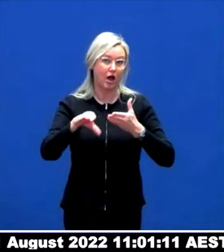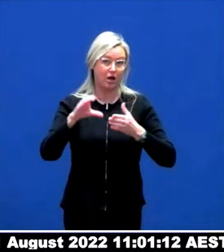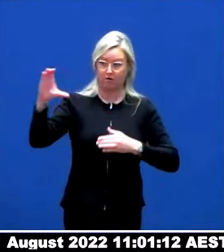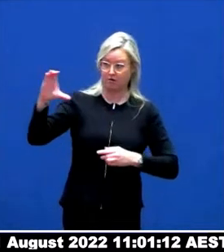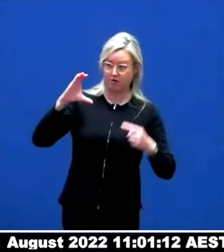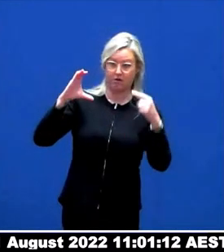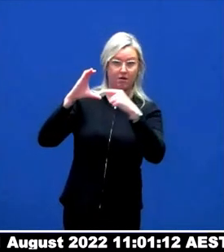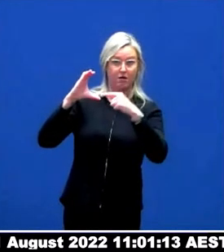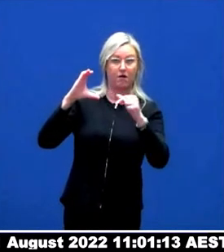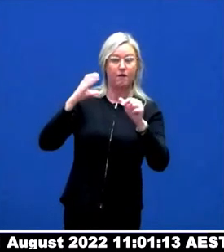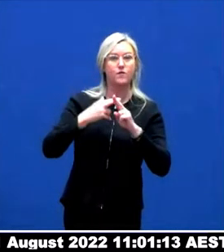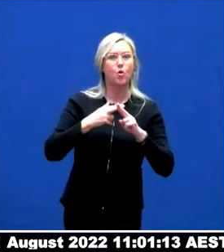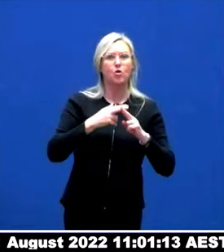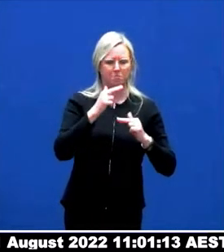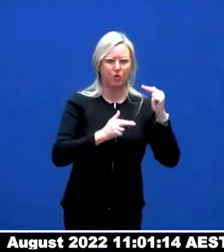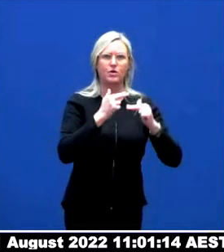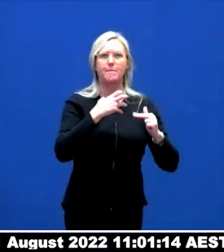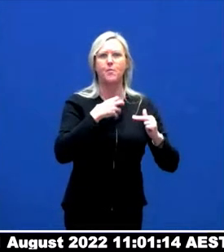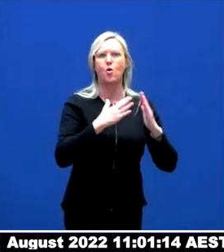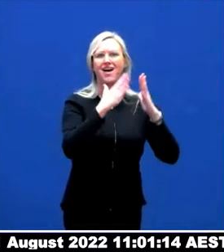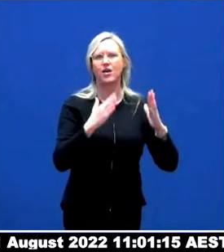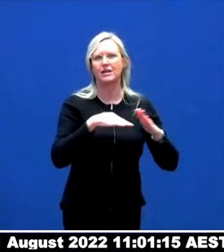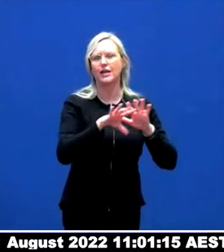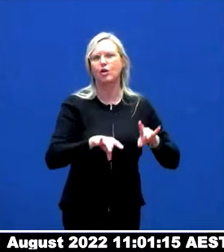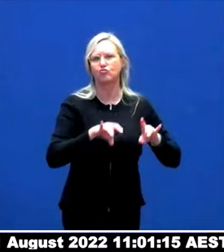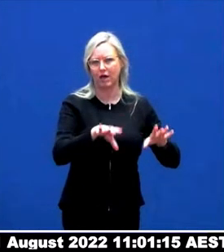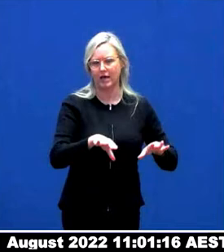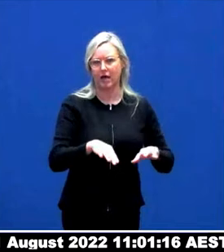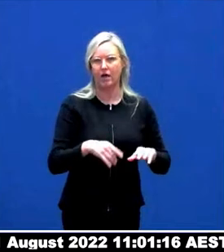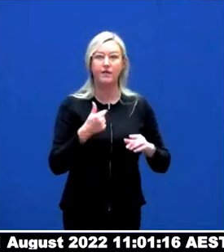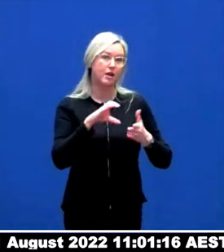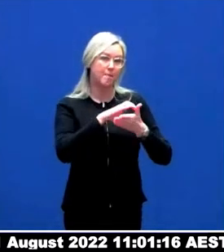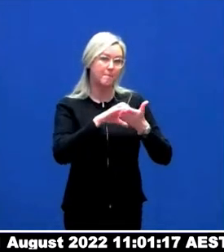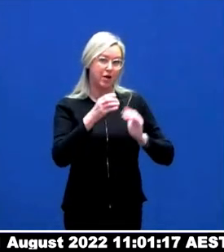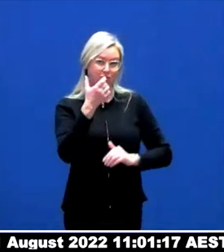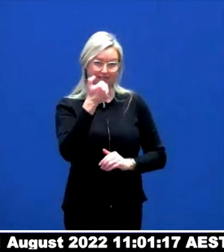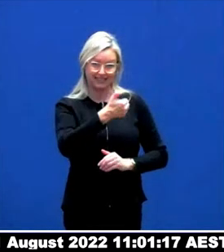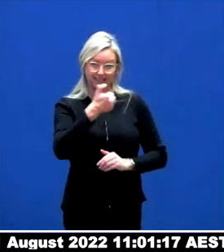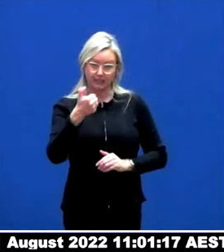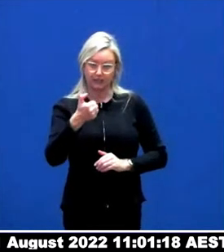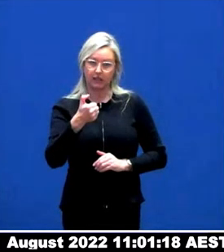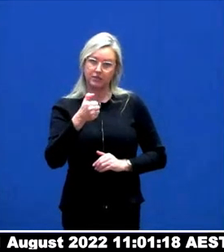And you will see in paragraph 66 that you refer to: